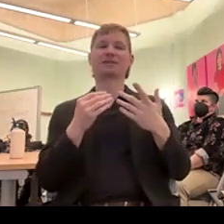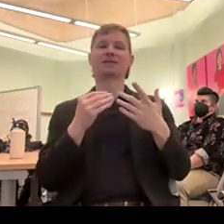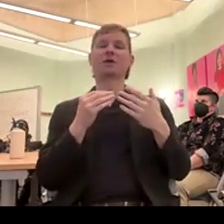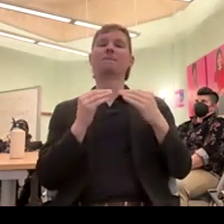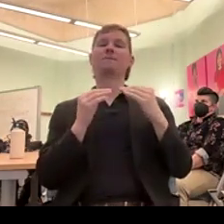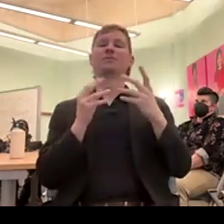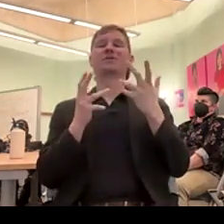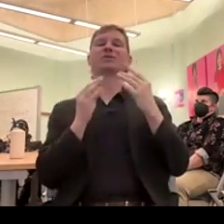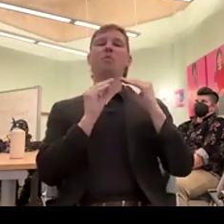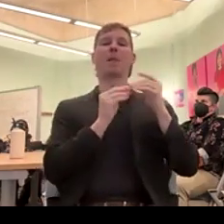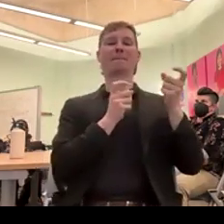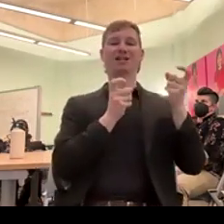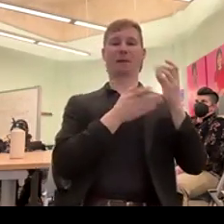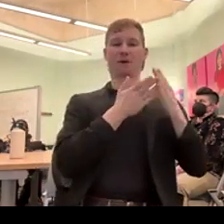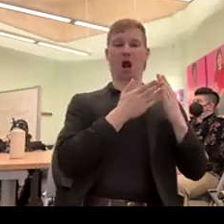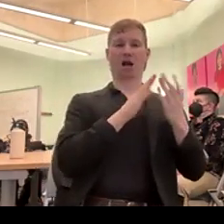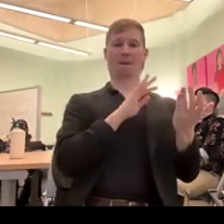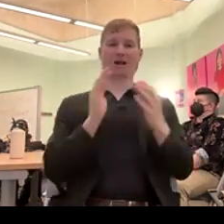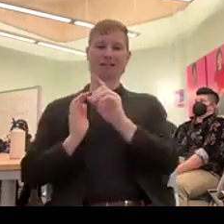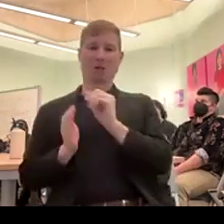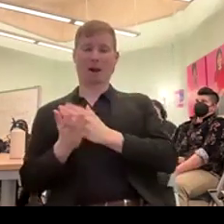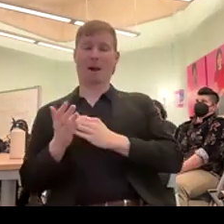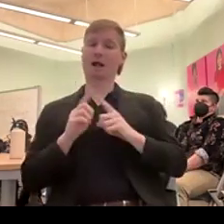I mean, to be honest, for me, it's more so the manager part of it, rather than